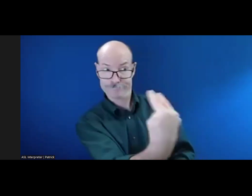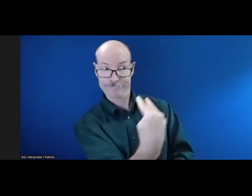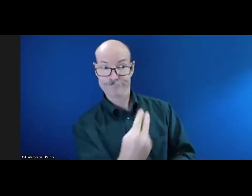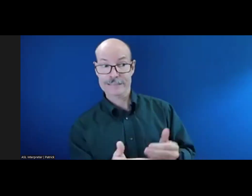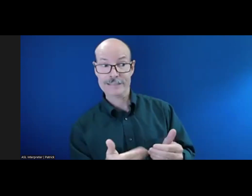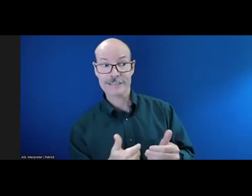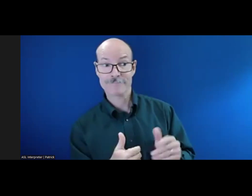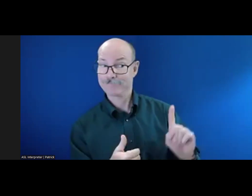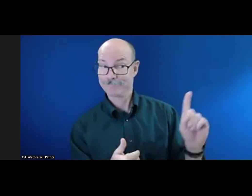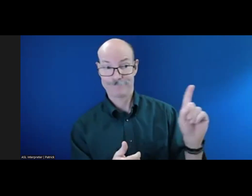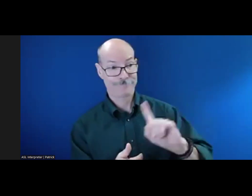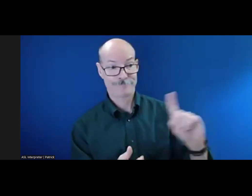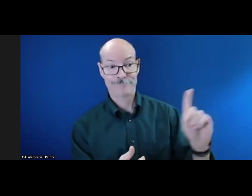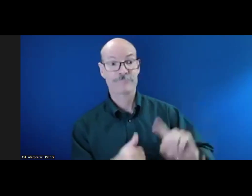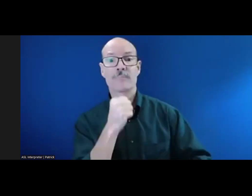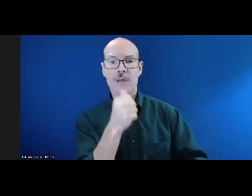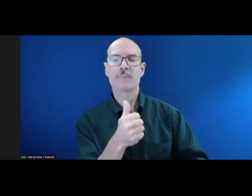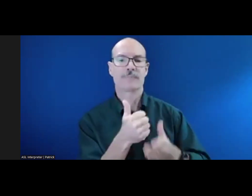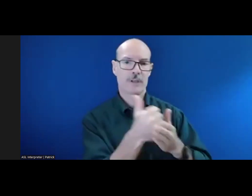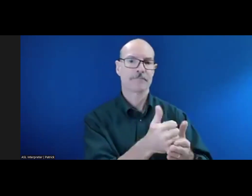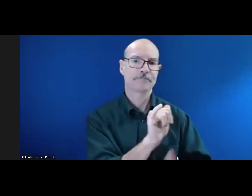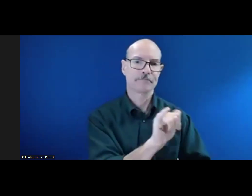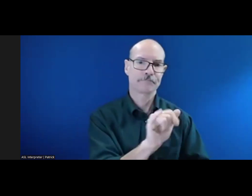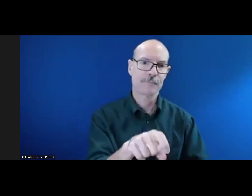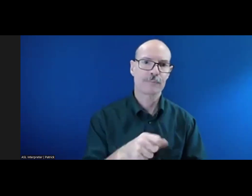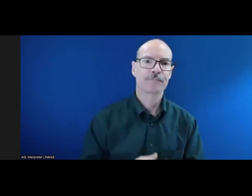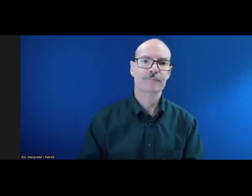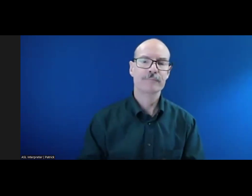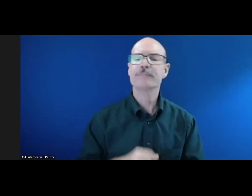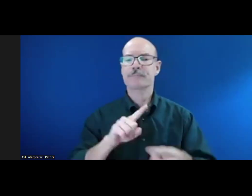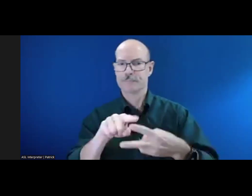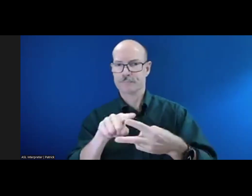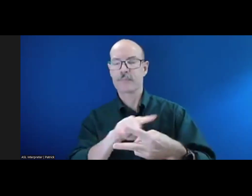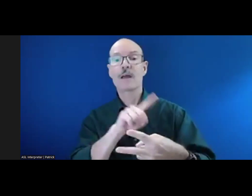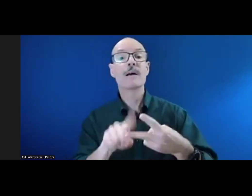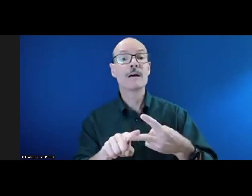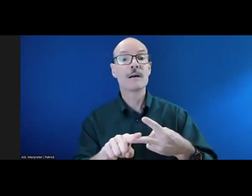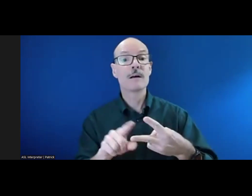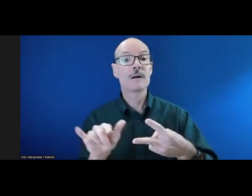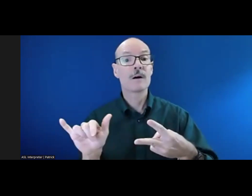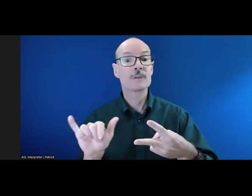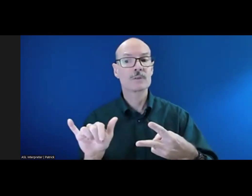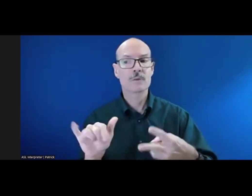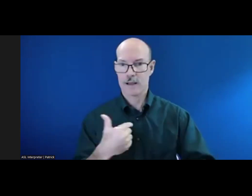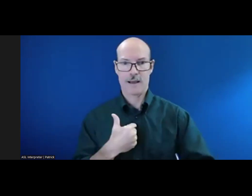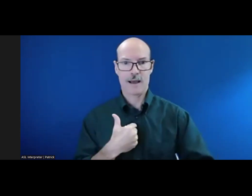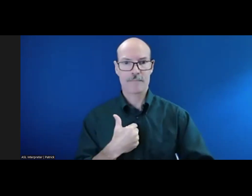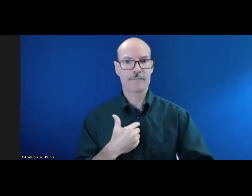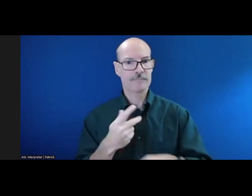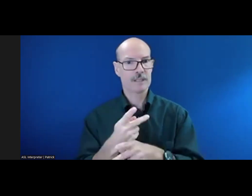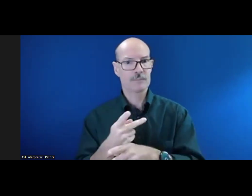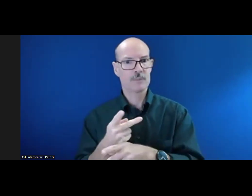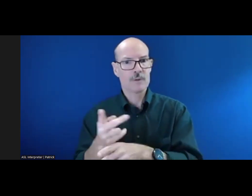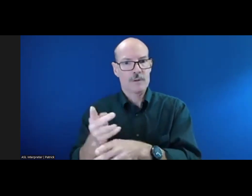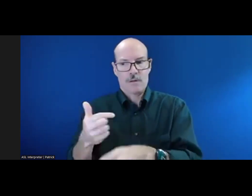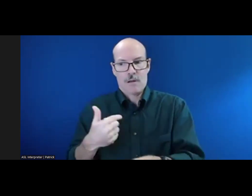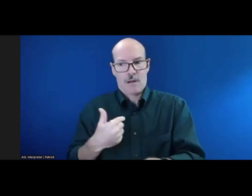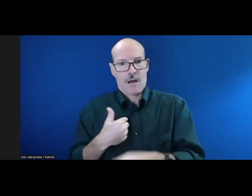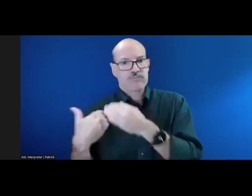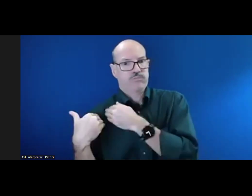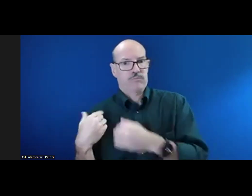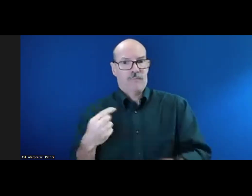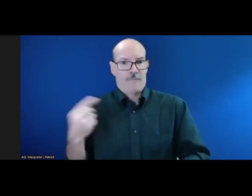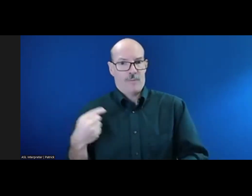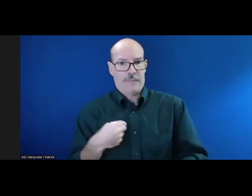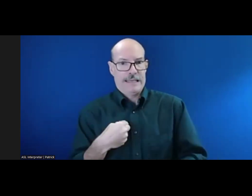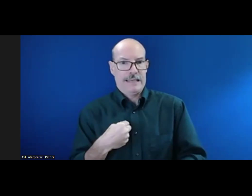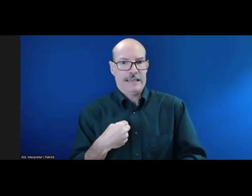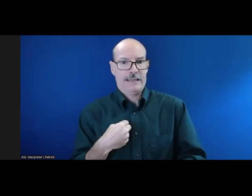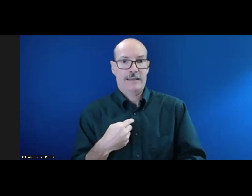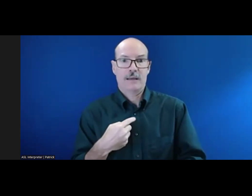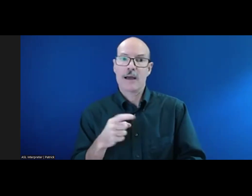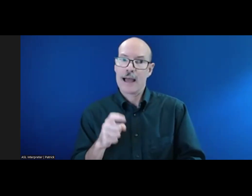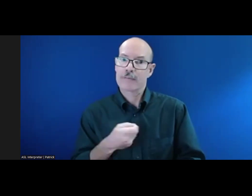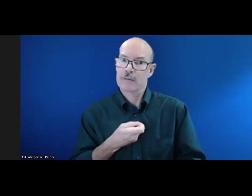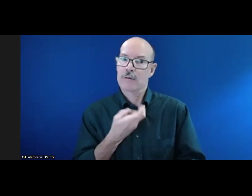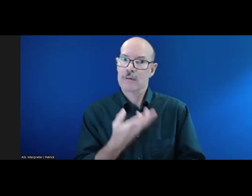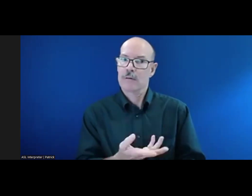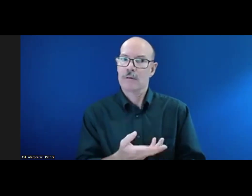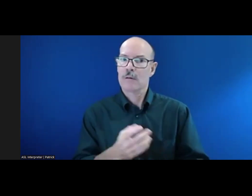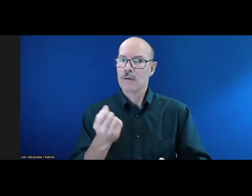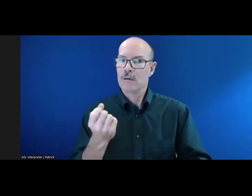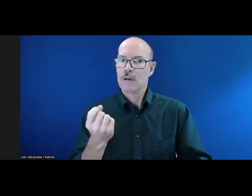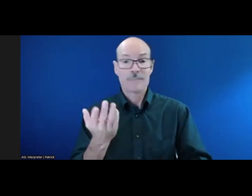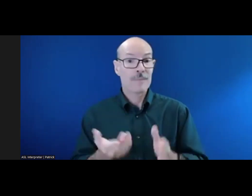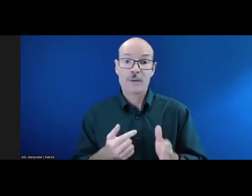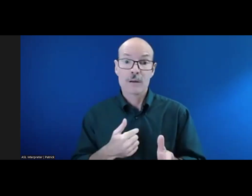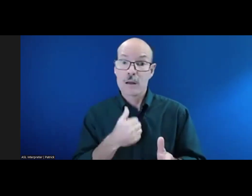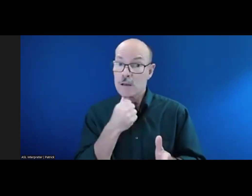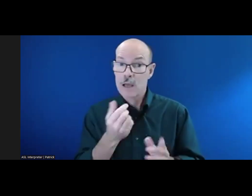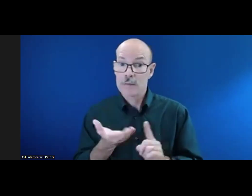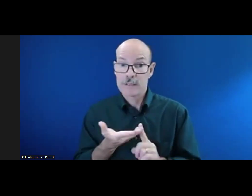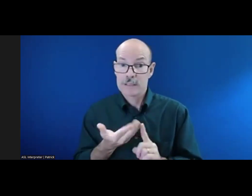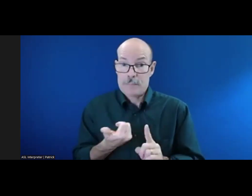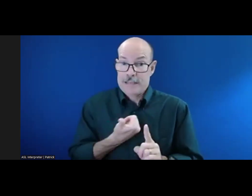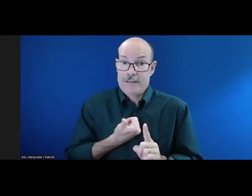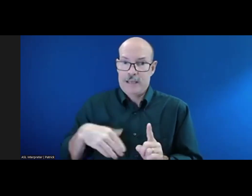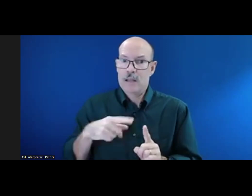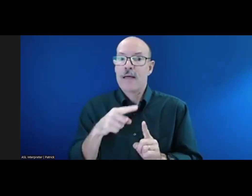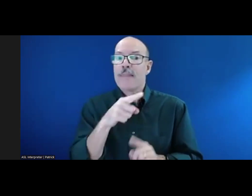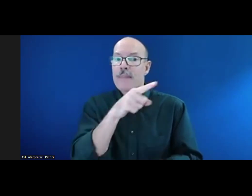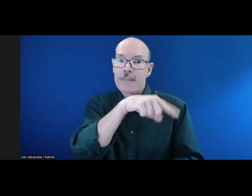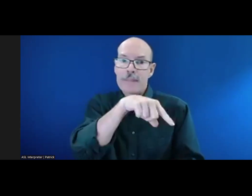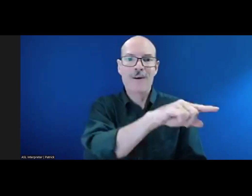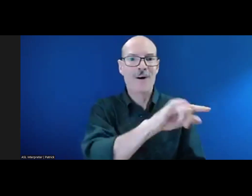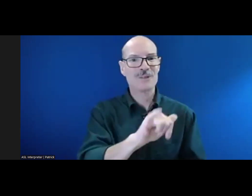And the second thing is, to you, yourself, the primary caregiver, express that you understand it is also -- you may not totally believe it, but you, yourself recognize that they're stressed out.